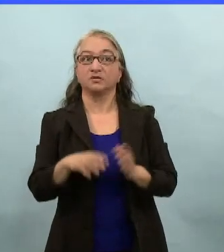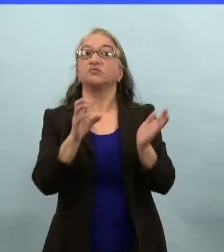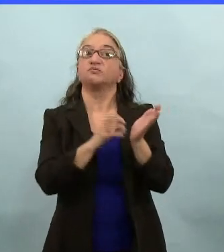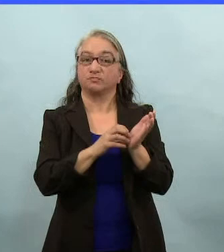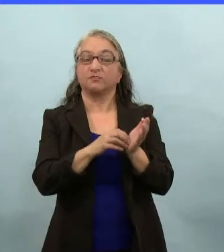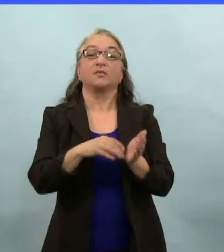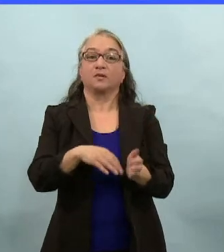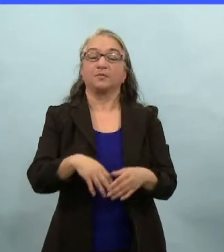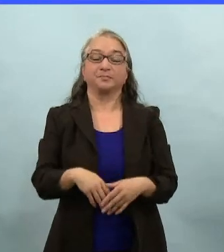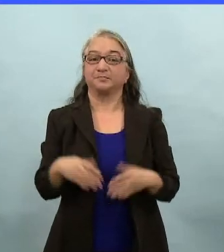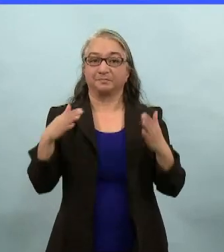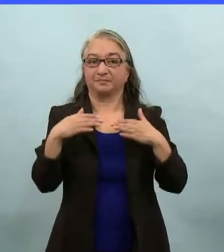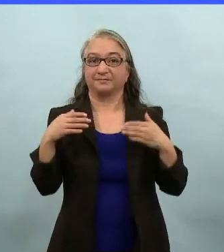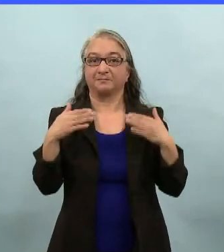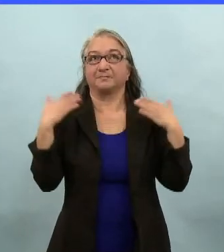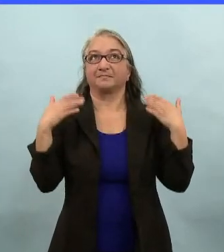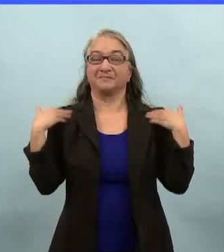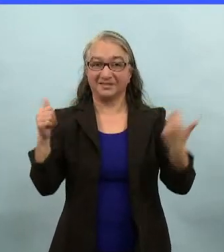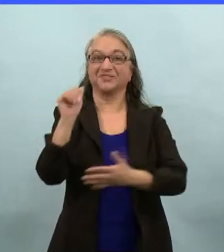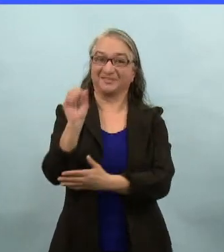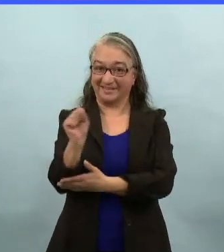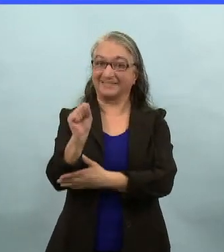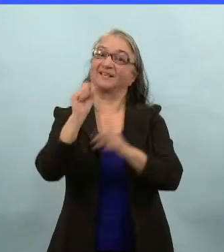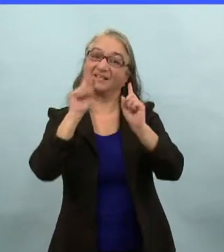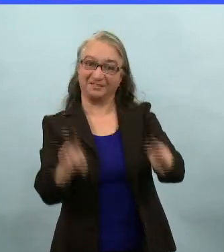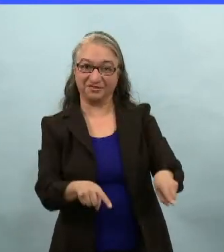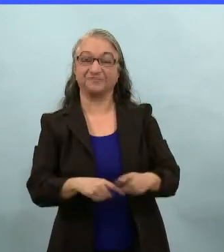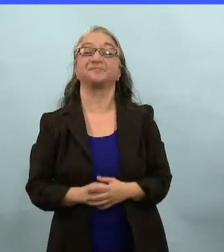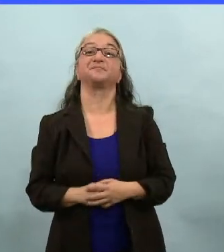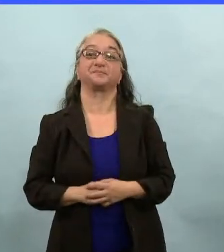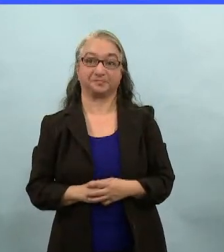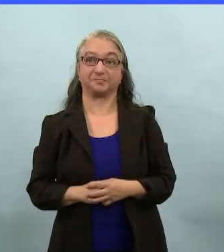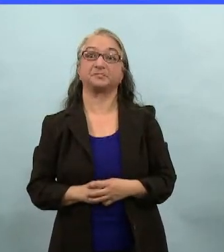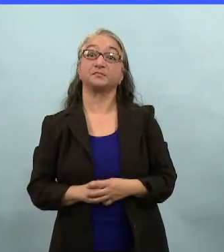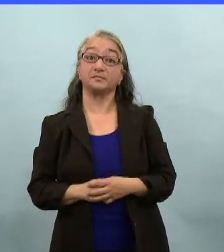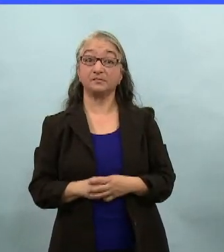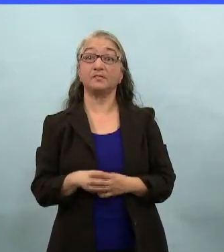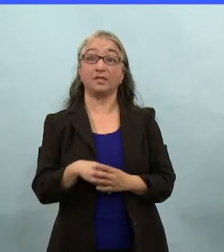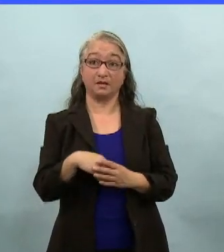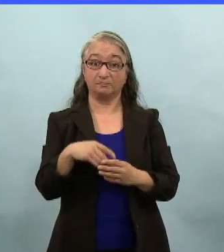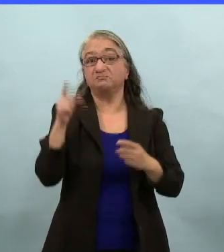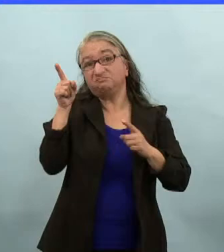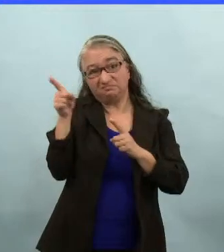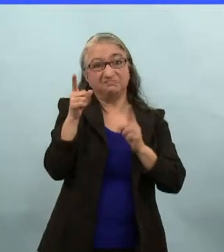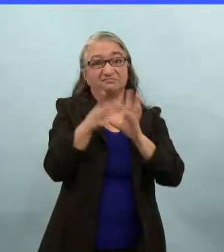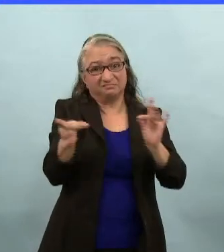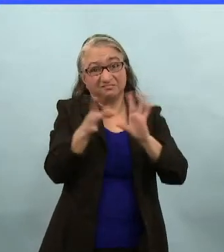take a balanced approach as already has been said by dr atwal as well that that we need to um we're